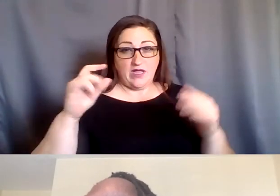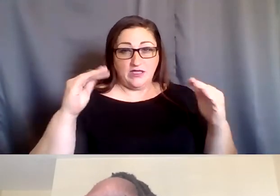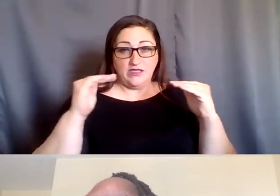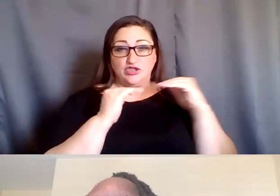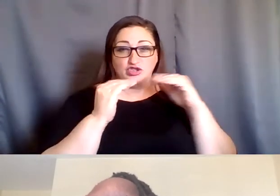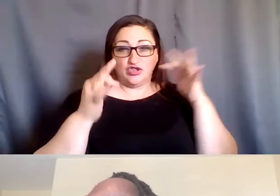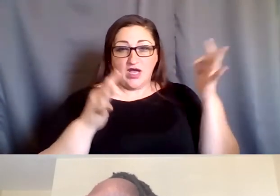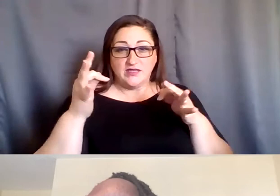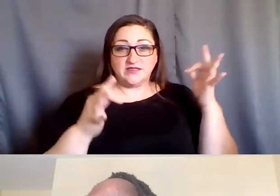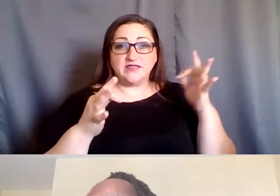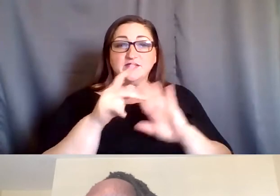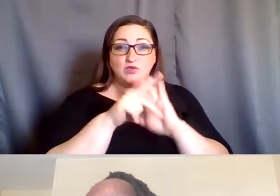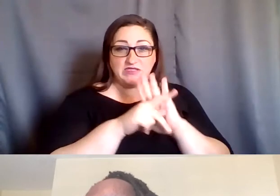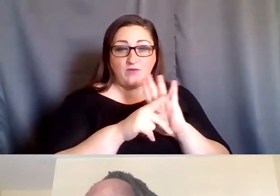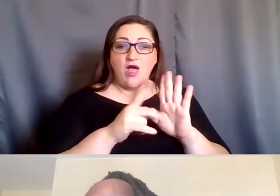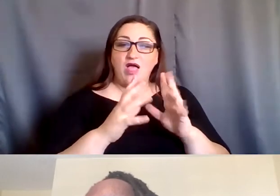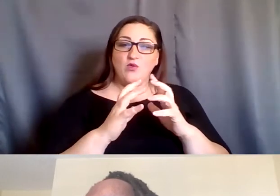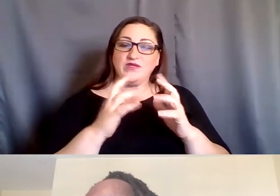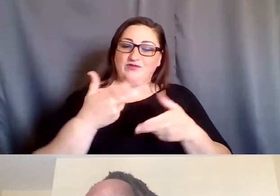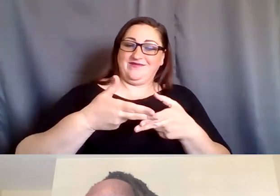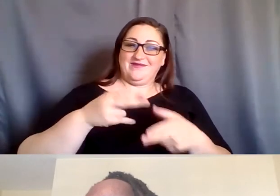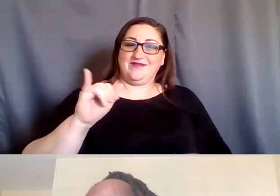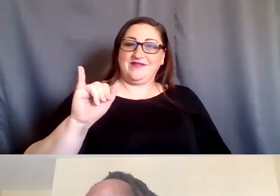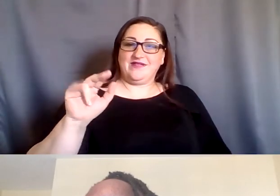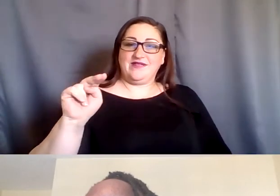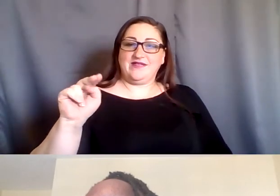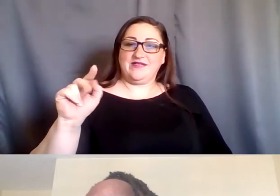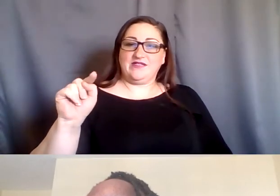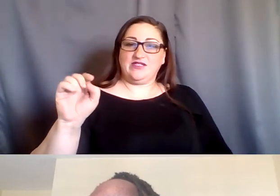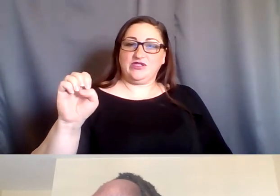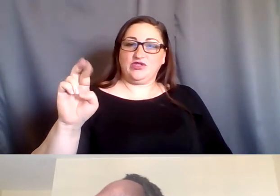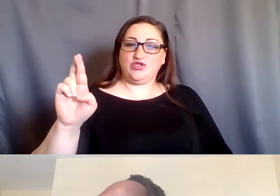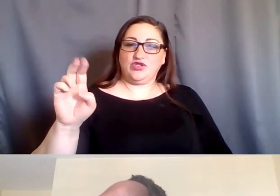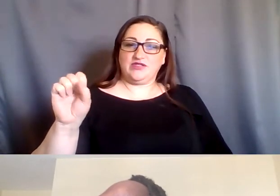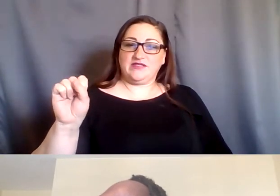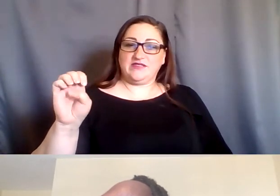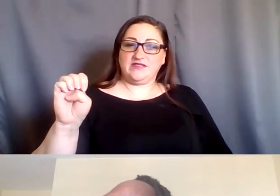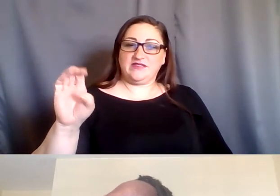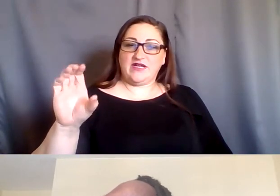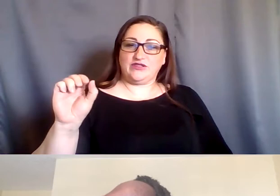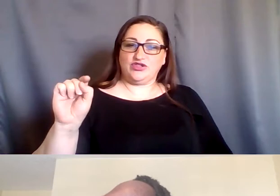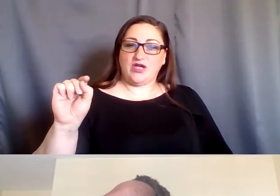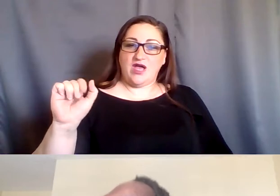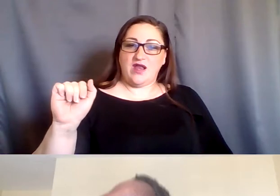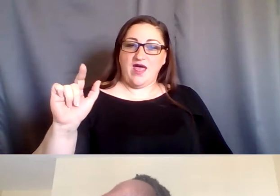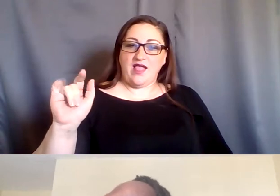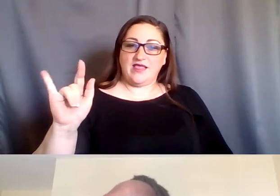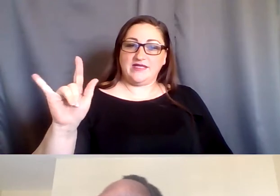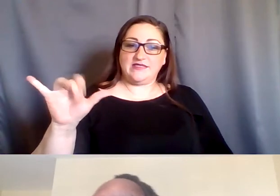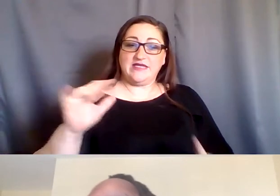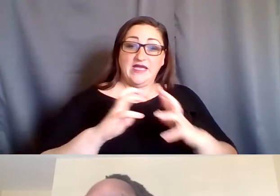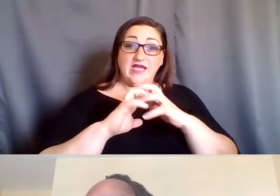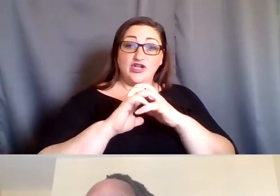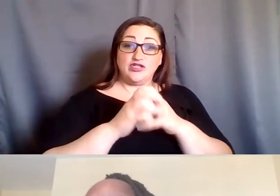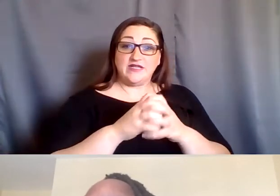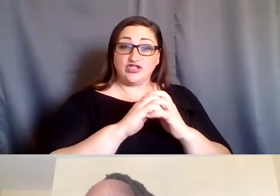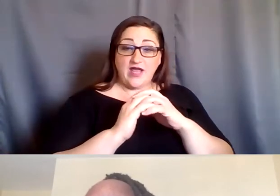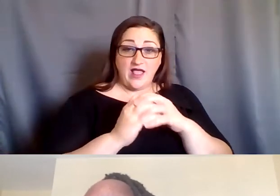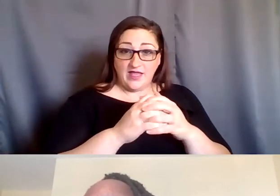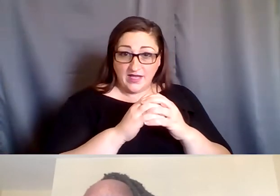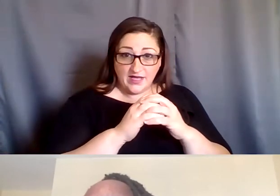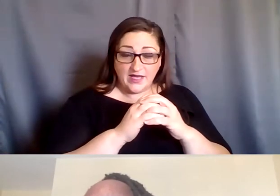And, you know, we are encouraged to examine power and how it is used in a way that oppresses other people.